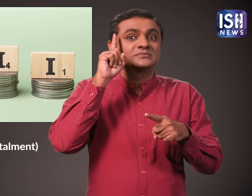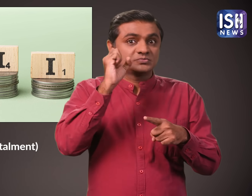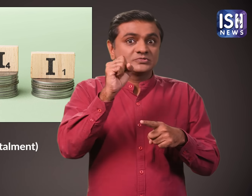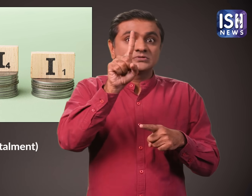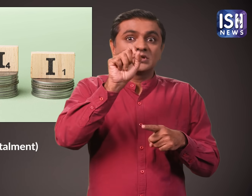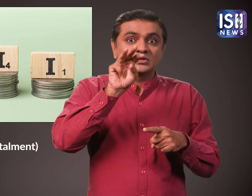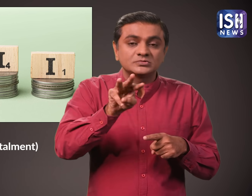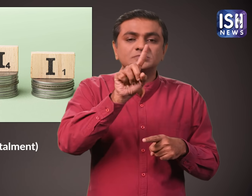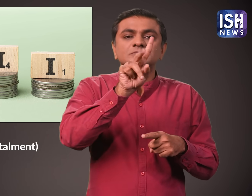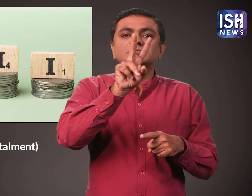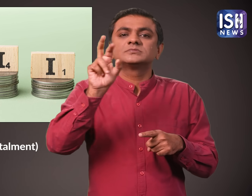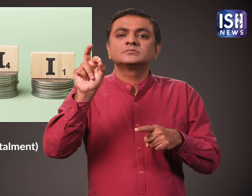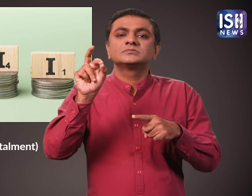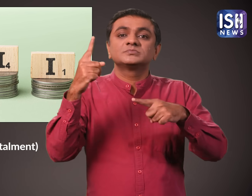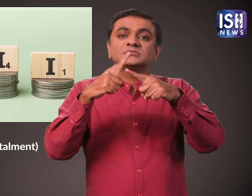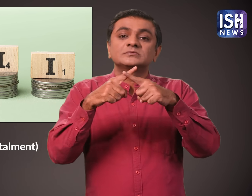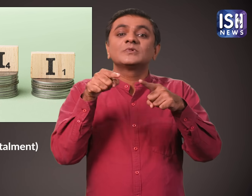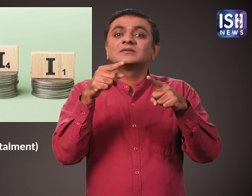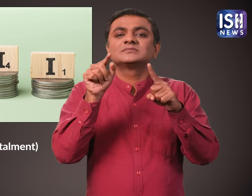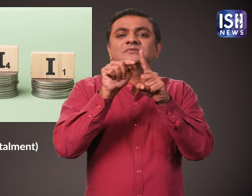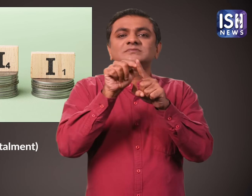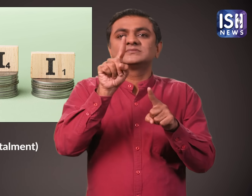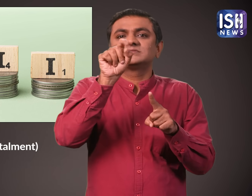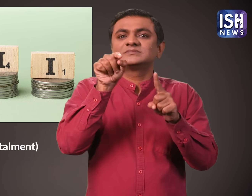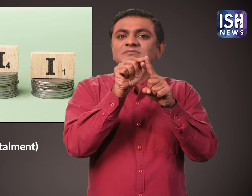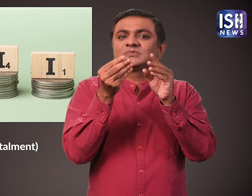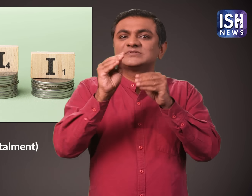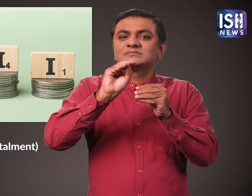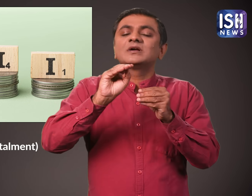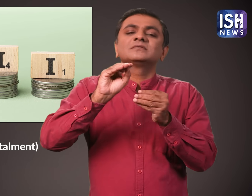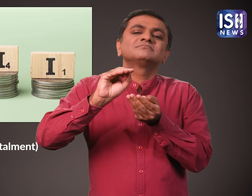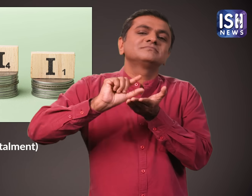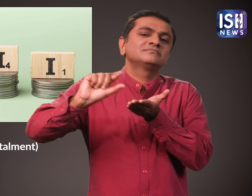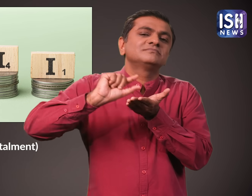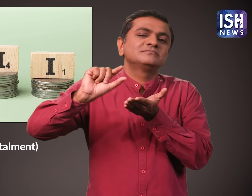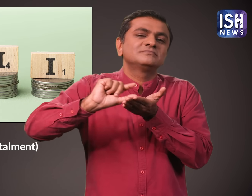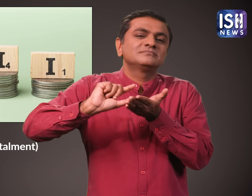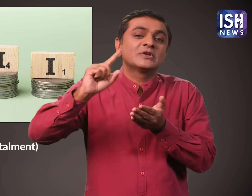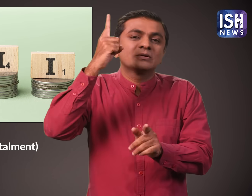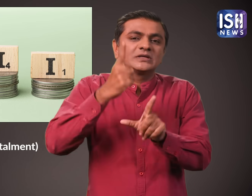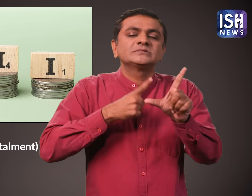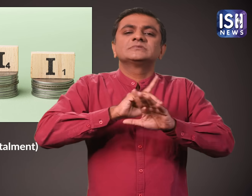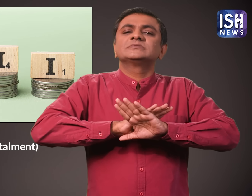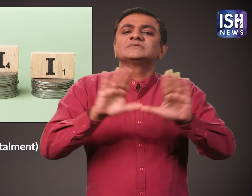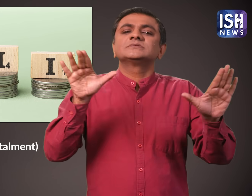So, this way, at 10% interest, the total will be ₹11,200, and the loan will be repaid in a year.